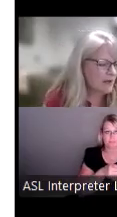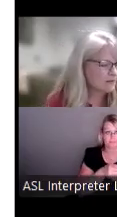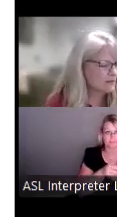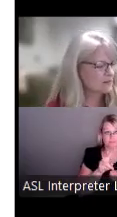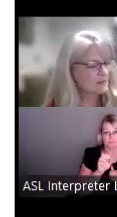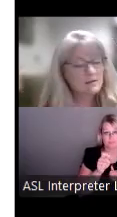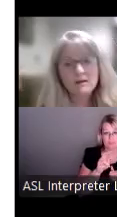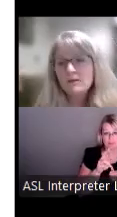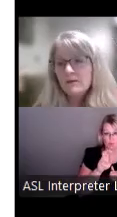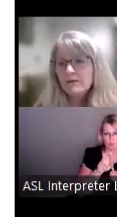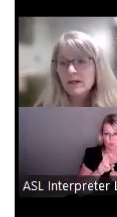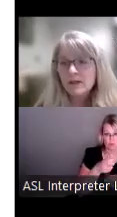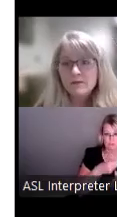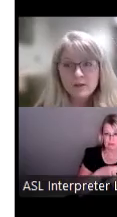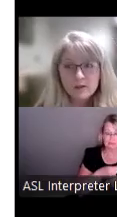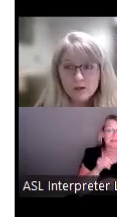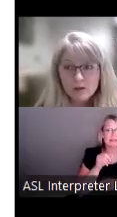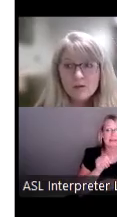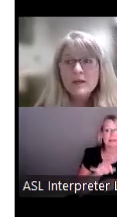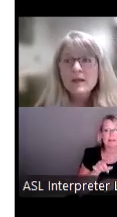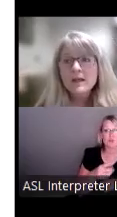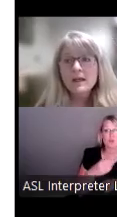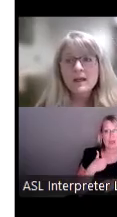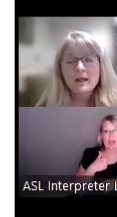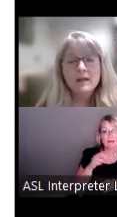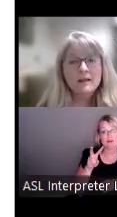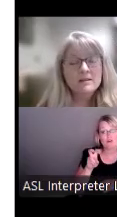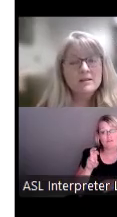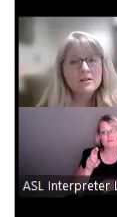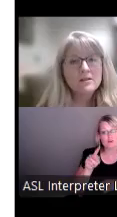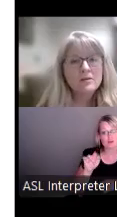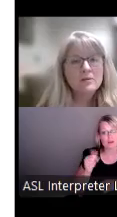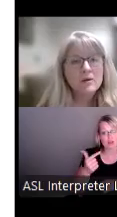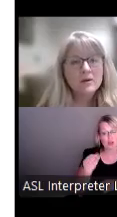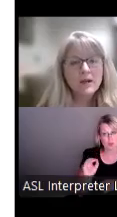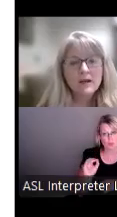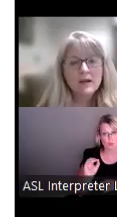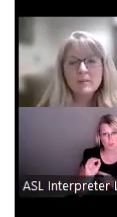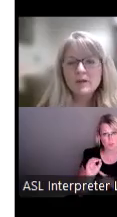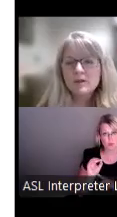impact us is if you've ever had vertigo and you go to get up,